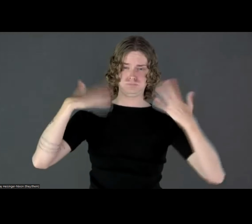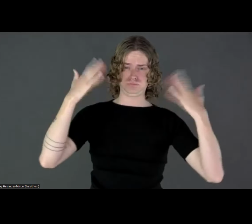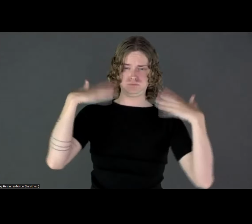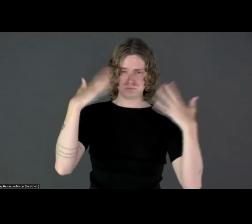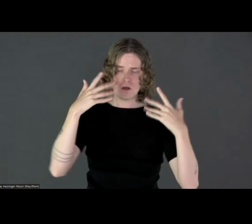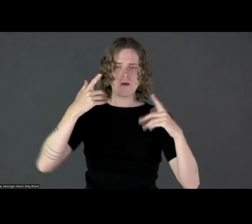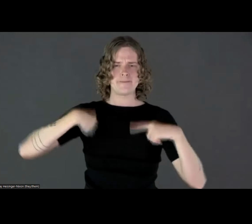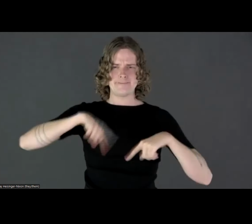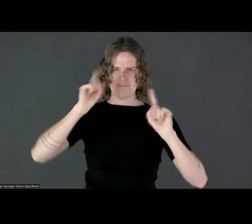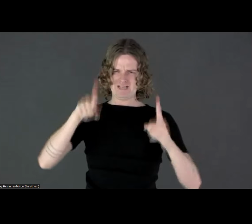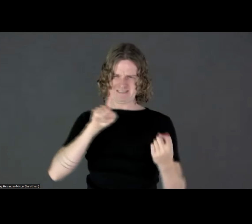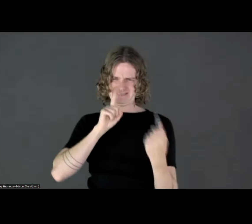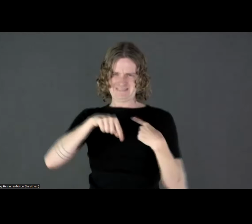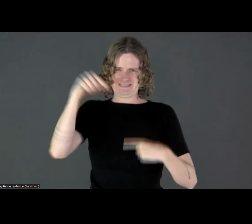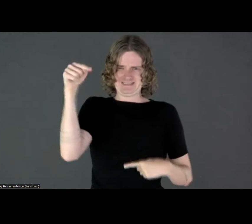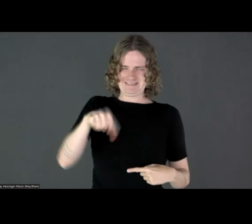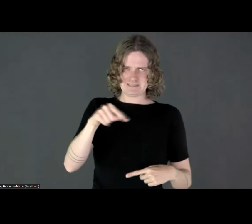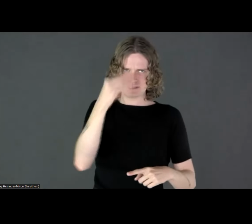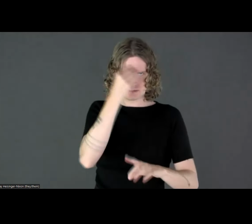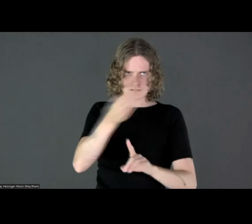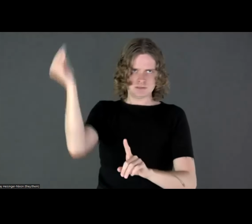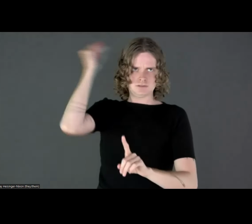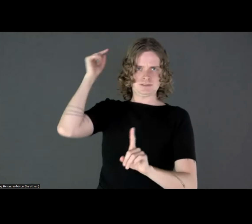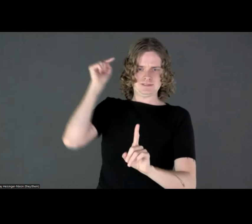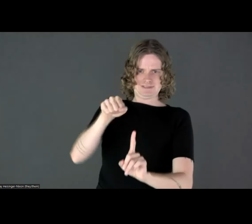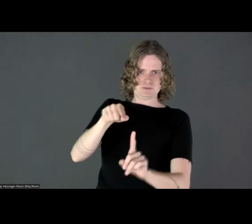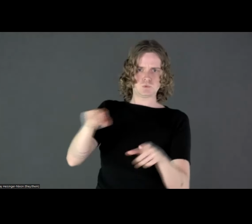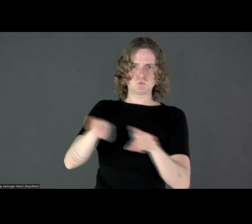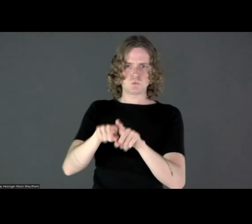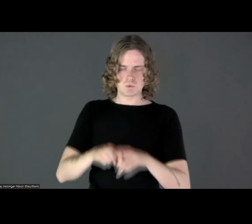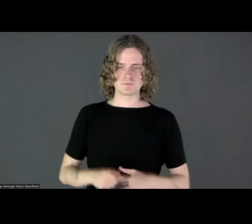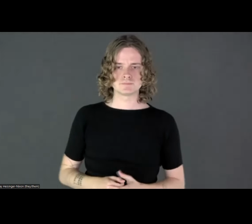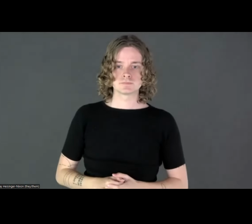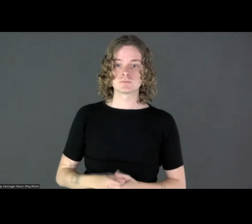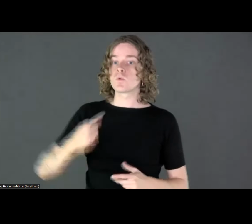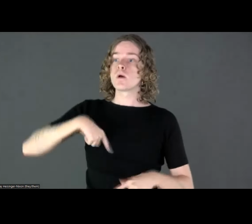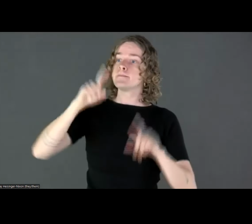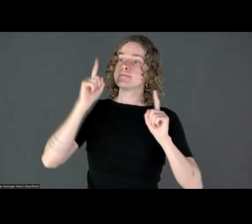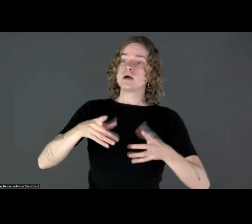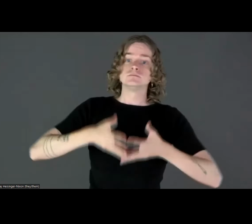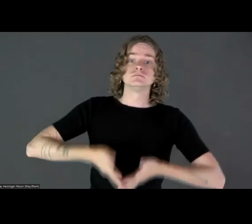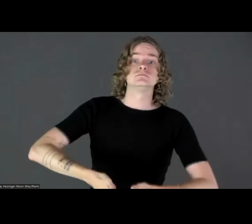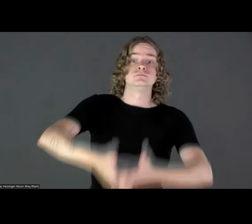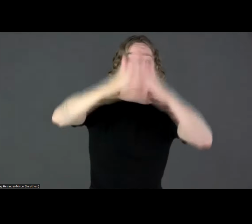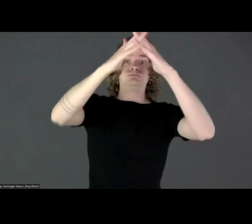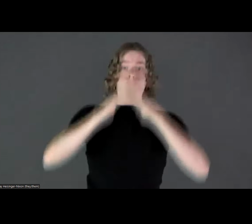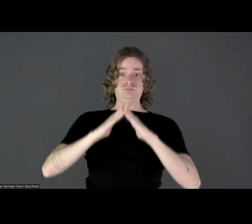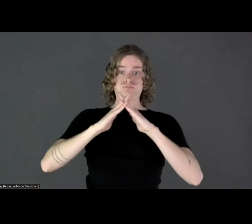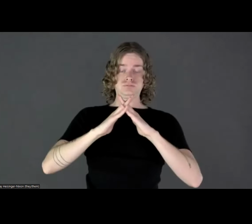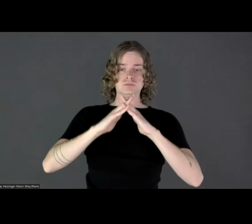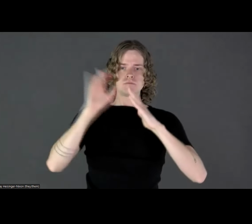support systems need to be guaranteed as grounded in human rights standards, national policies and